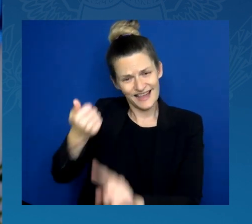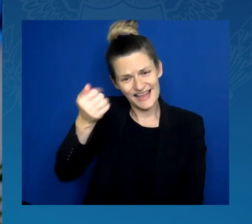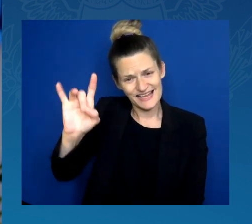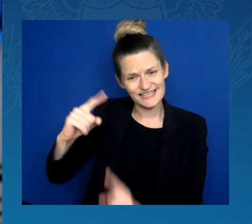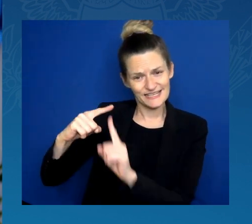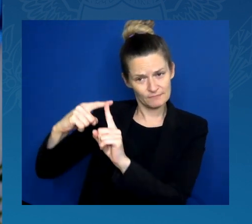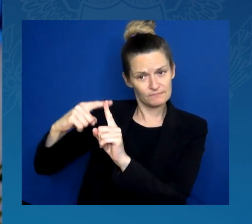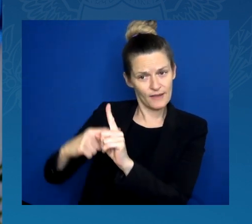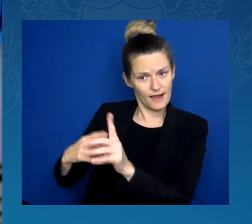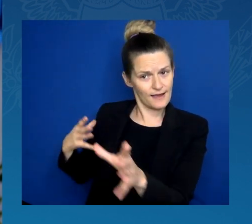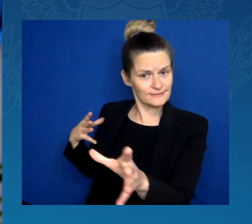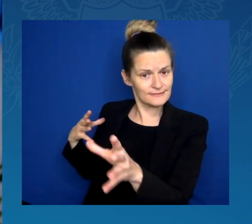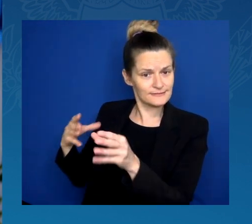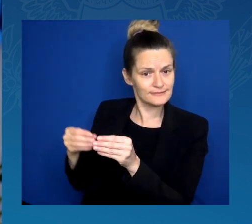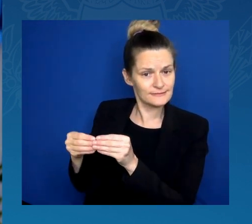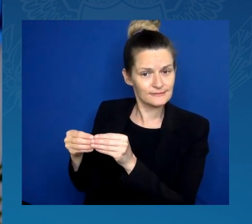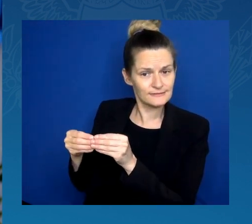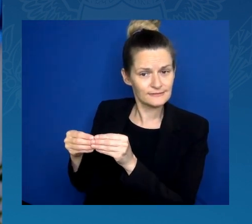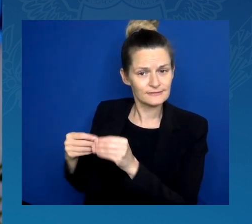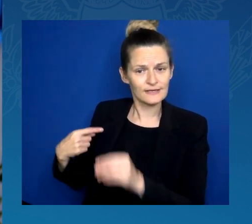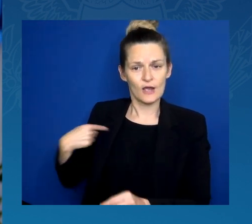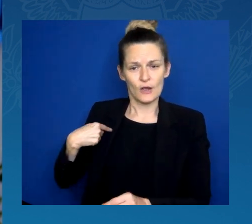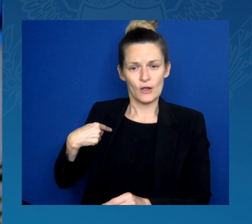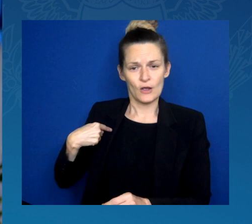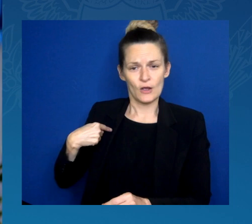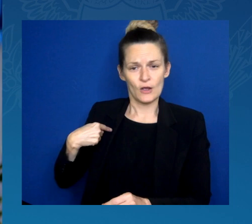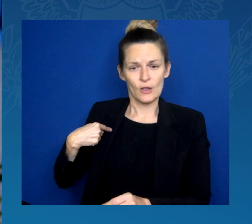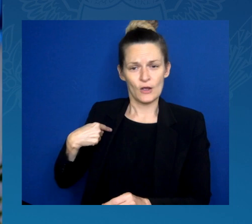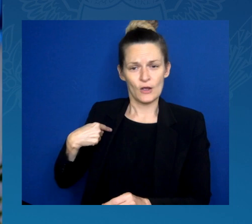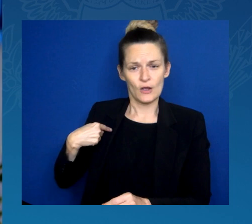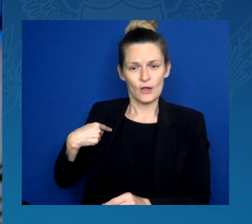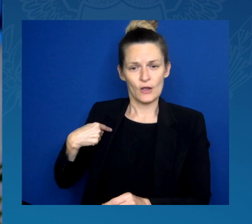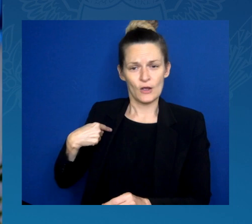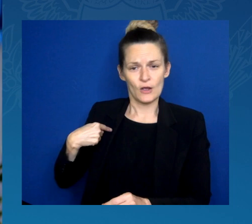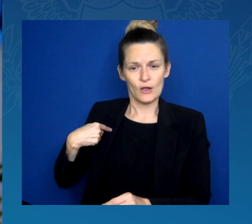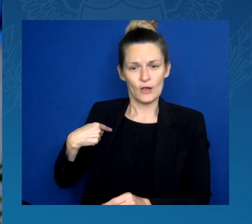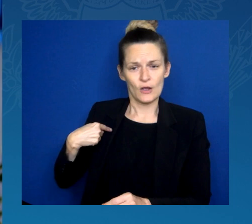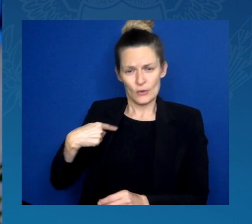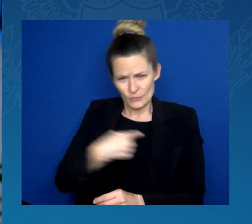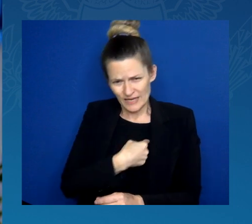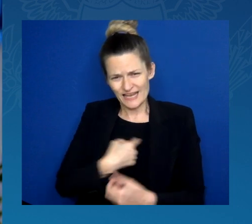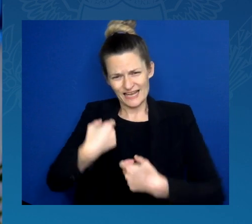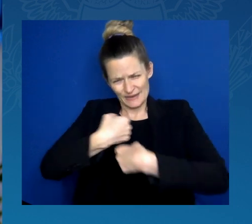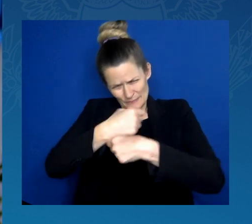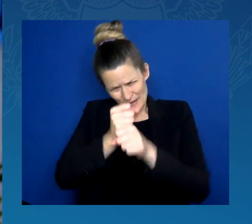because of your help, the future --